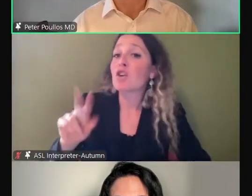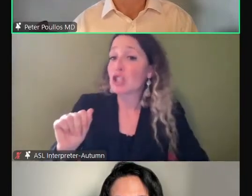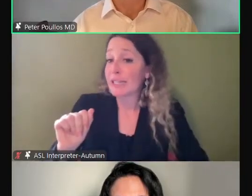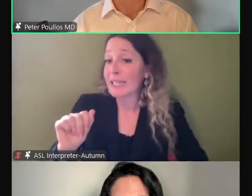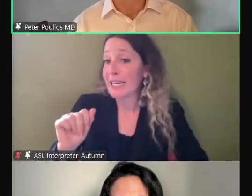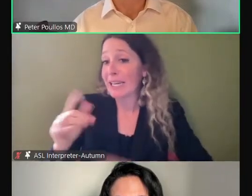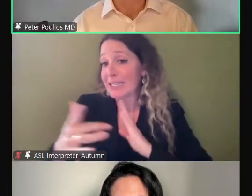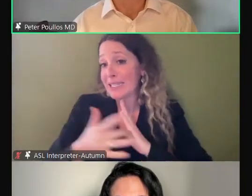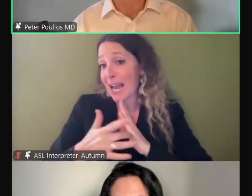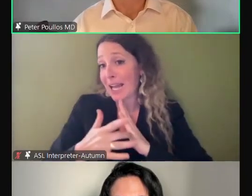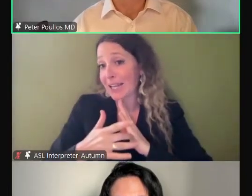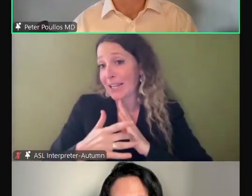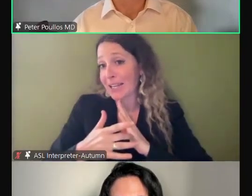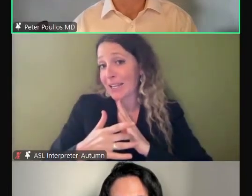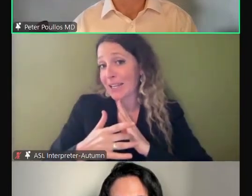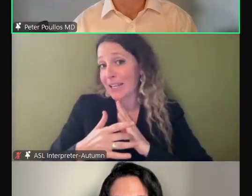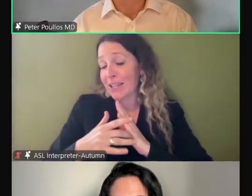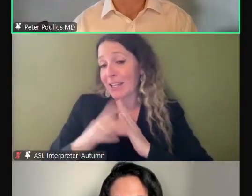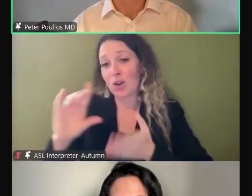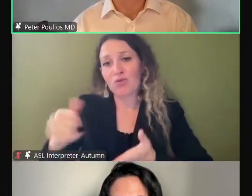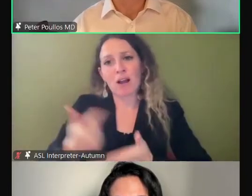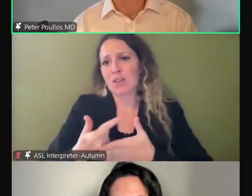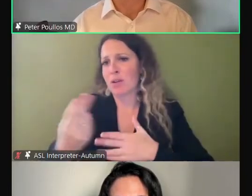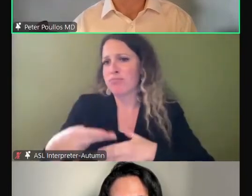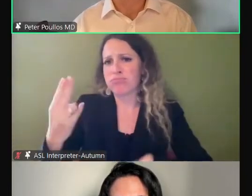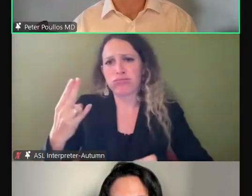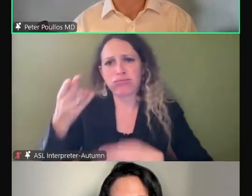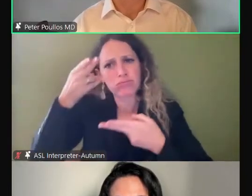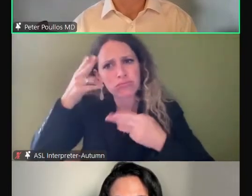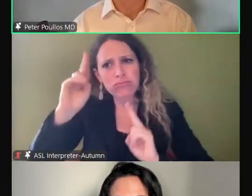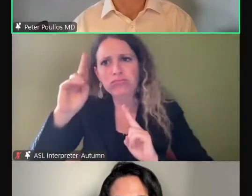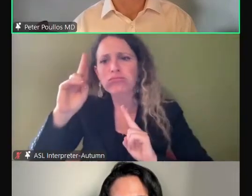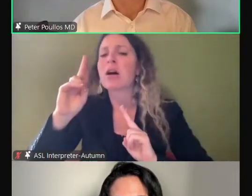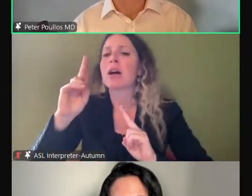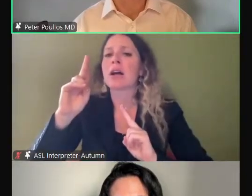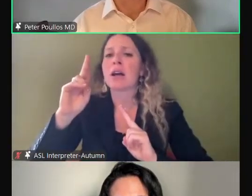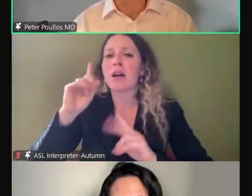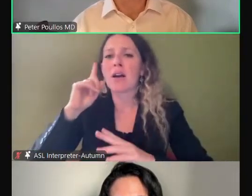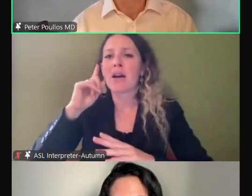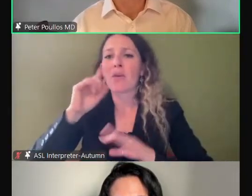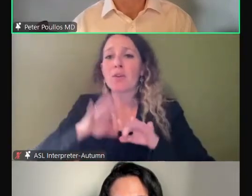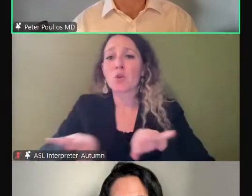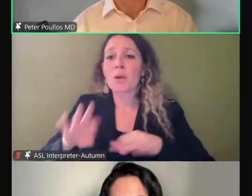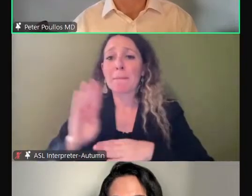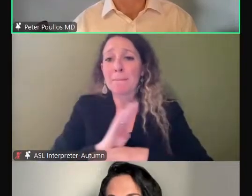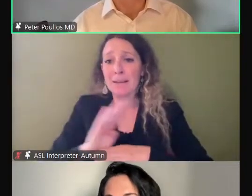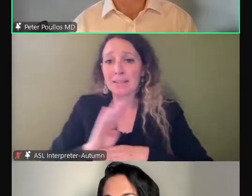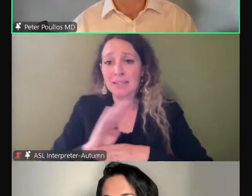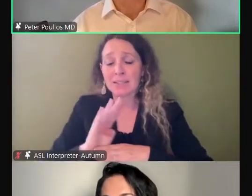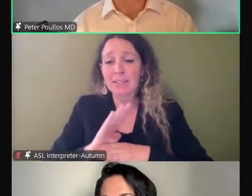graduating Summa Cum Laude with a BS in business and a minor in communications. At Virginia Tech,